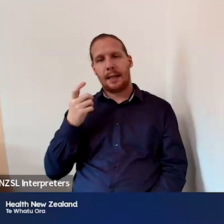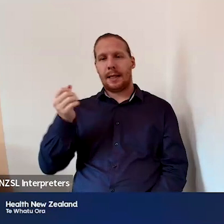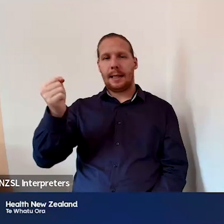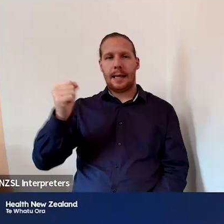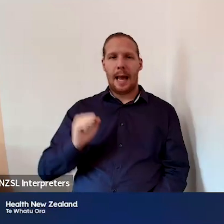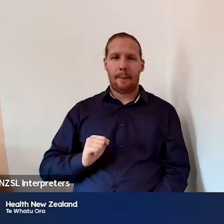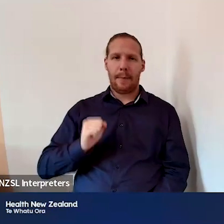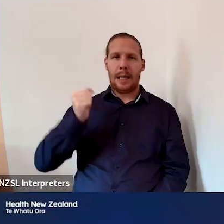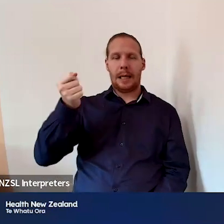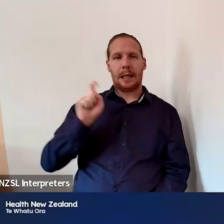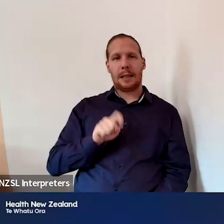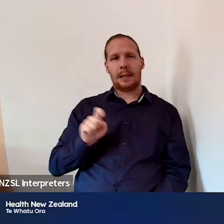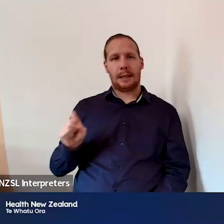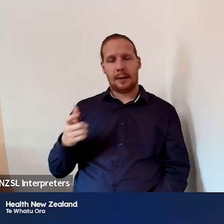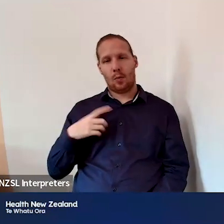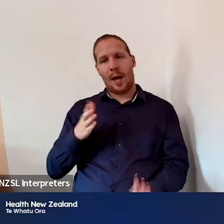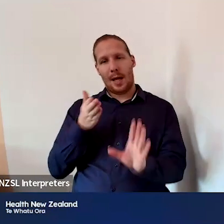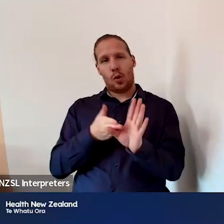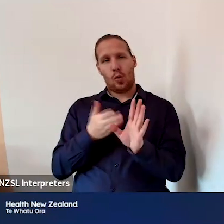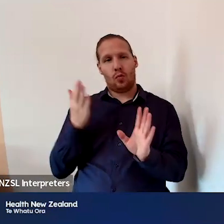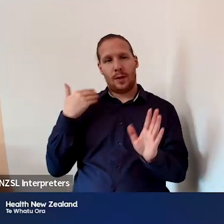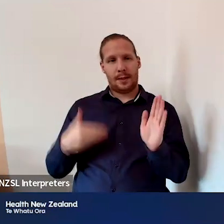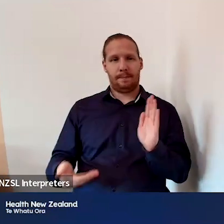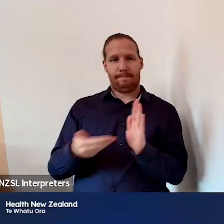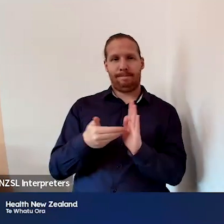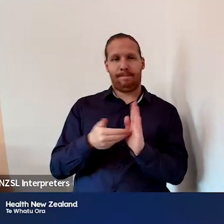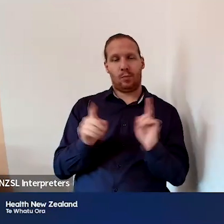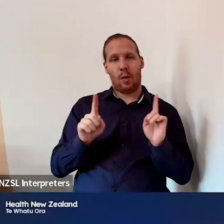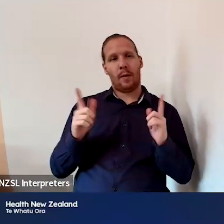because youth have recently been added to the strategy to prevent and minimize gambling harm.